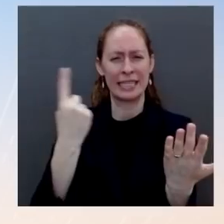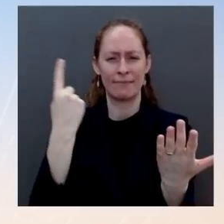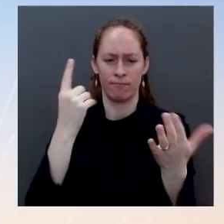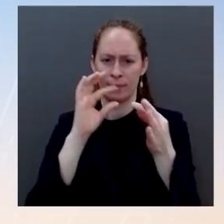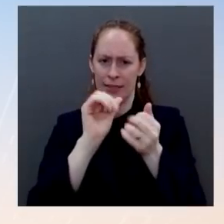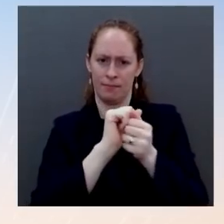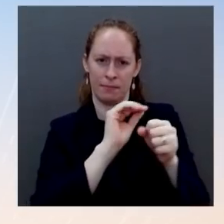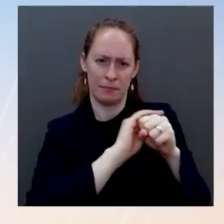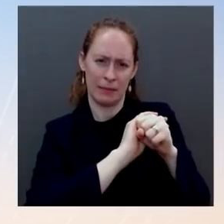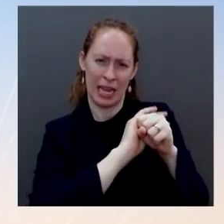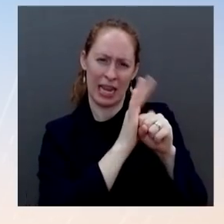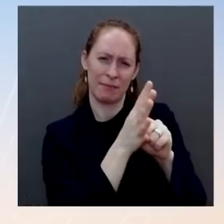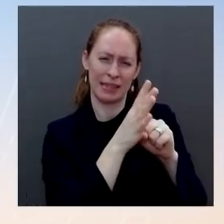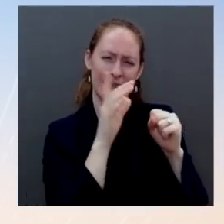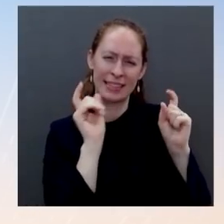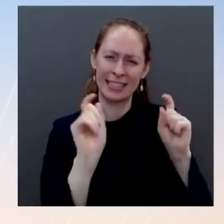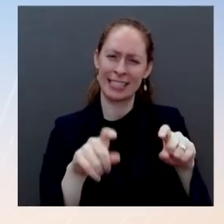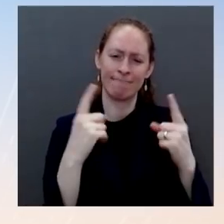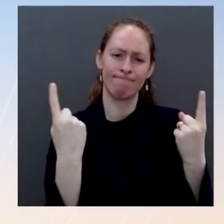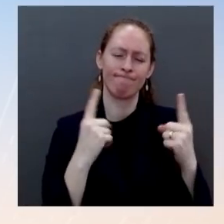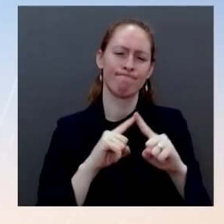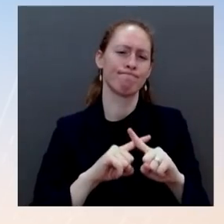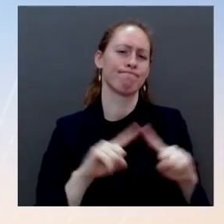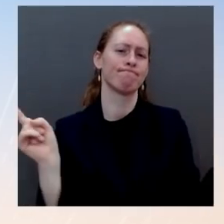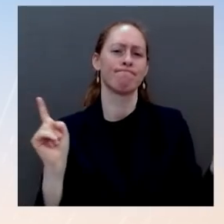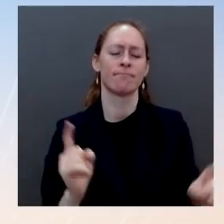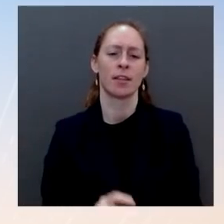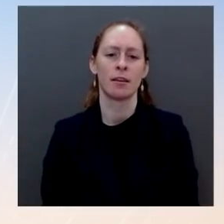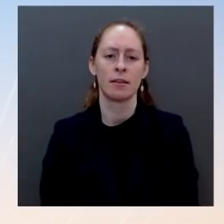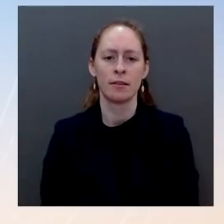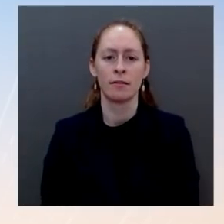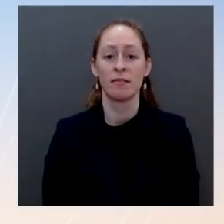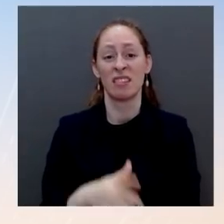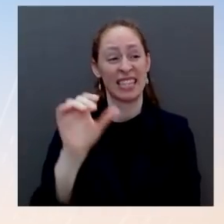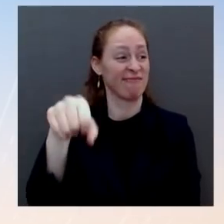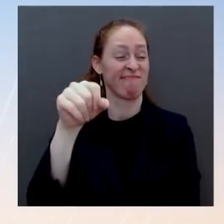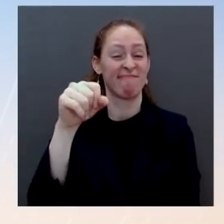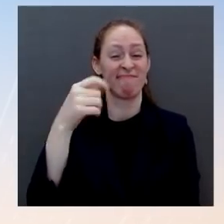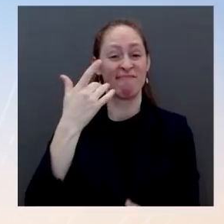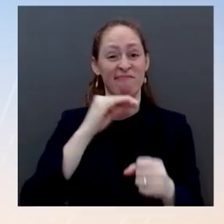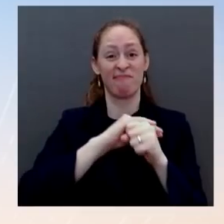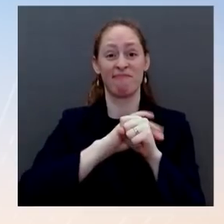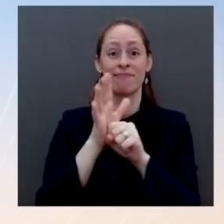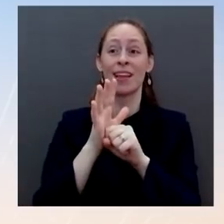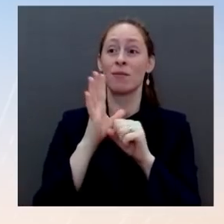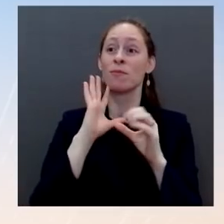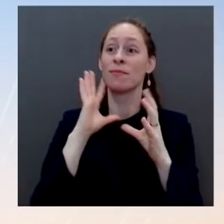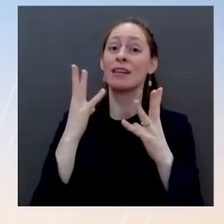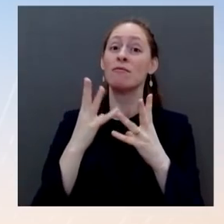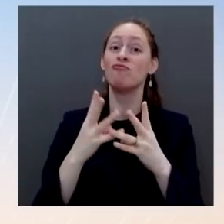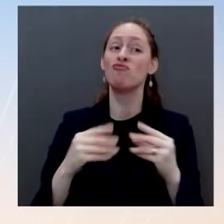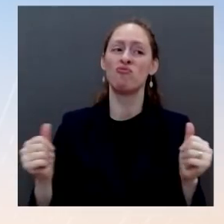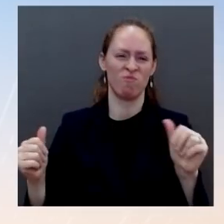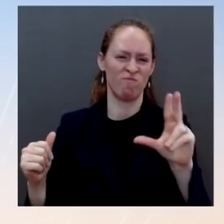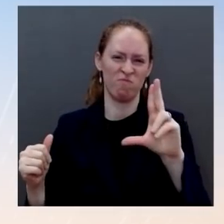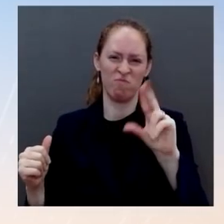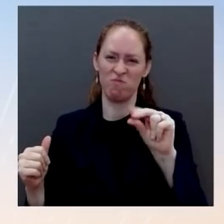that we've gained the upper hand, you know, now look shortsighted, and we need to change our understanding of what success is and what kind of target we're looking at.